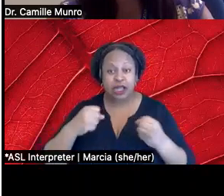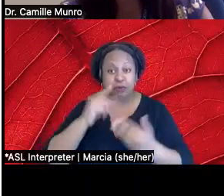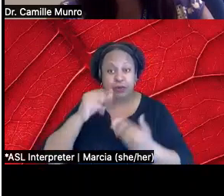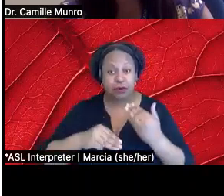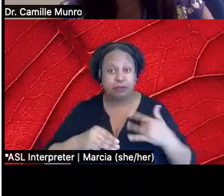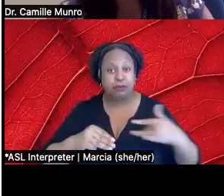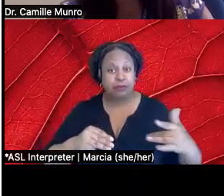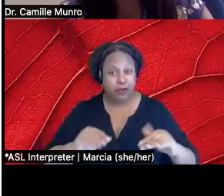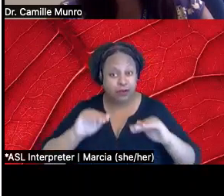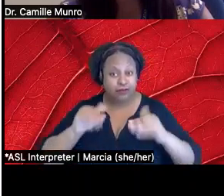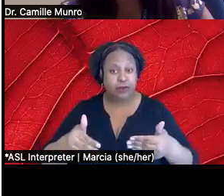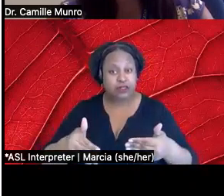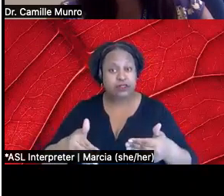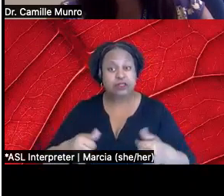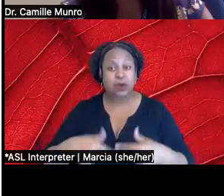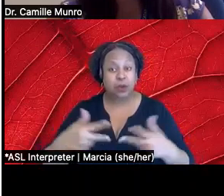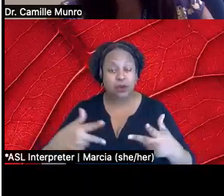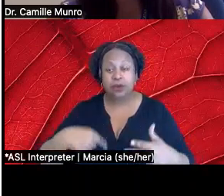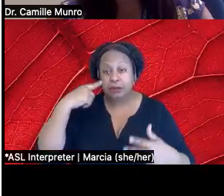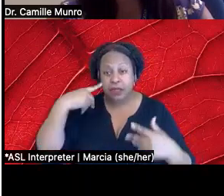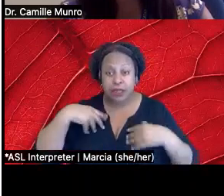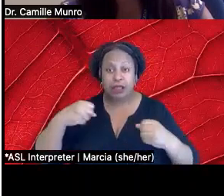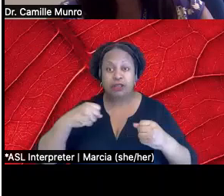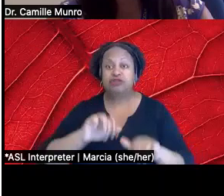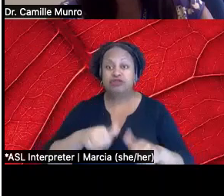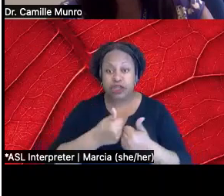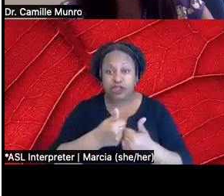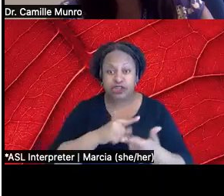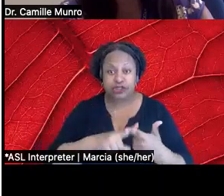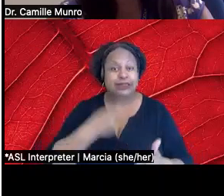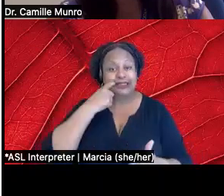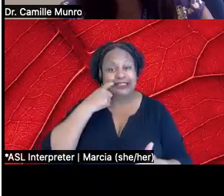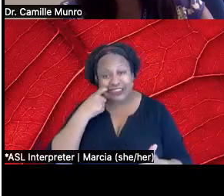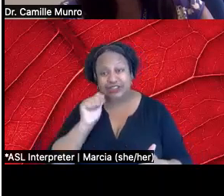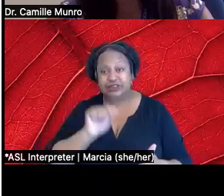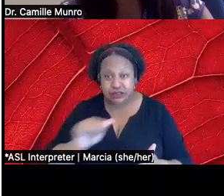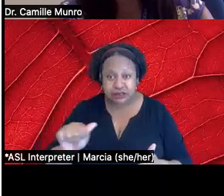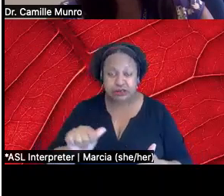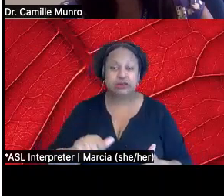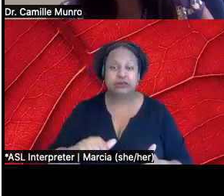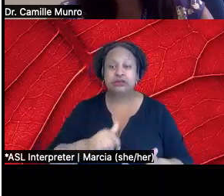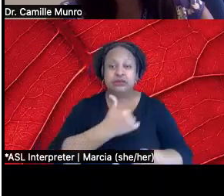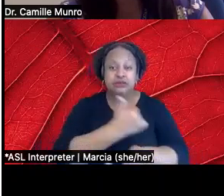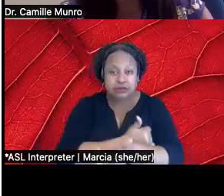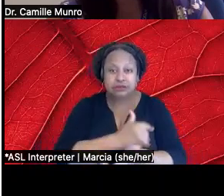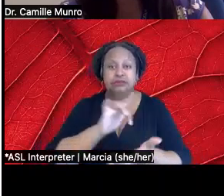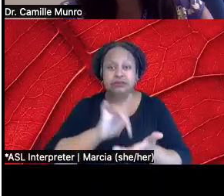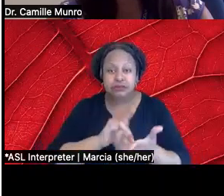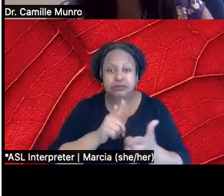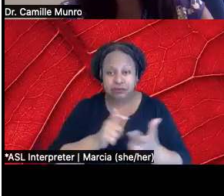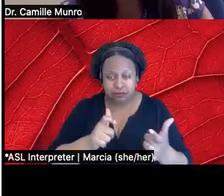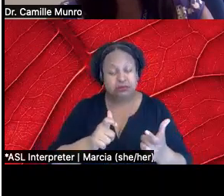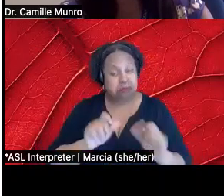mental health challenges and addictions, you know, which can be seen as disabilities in their own right, but